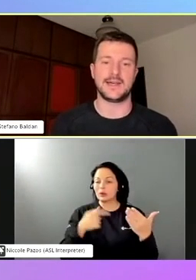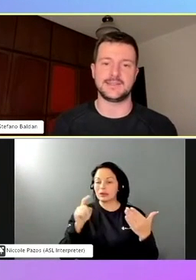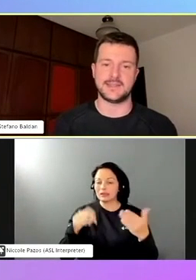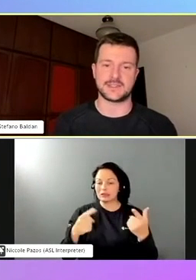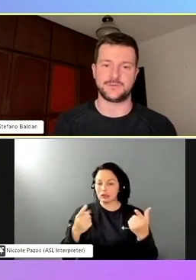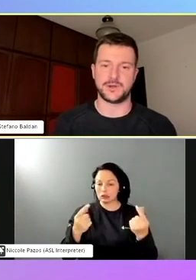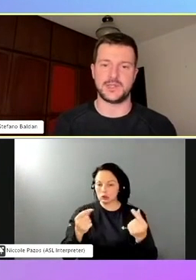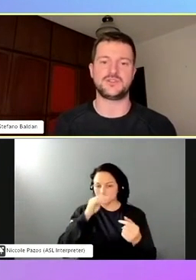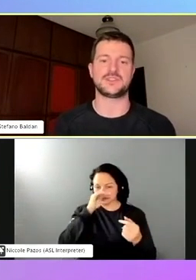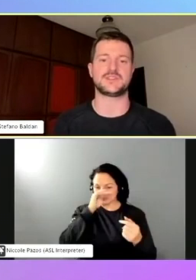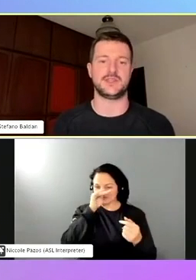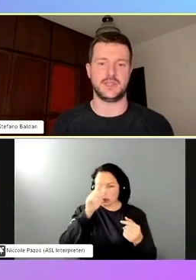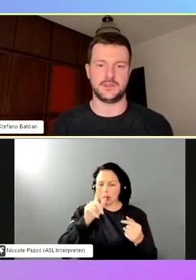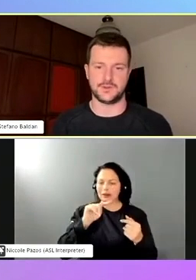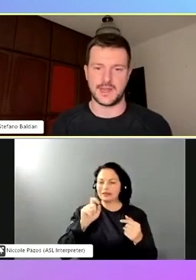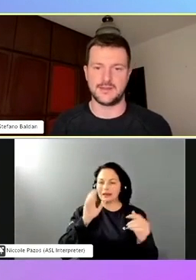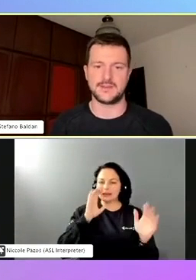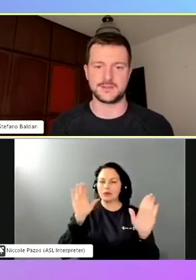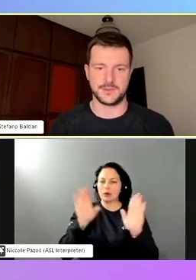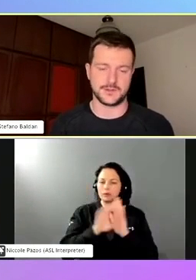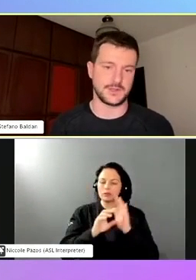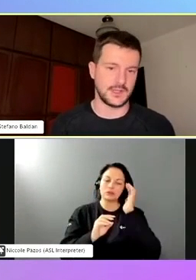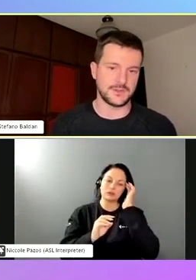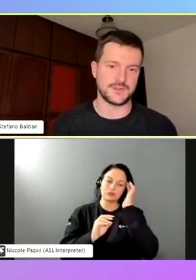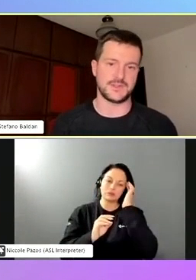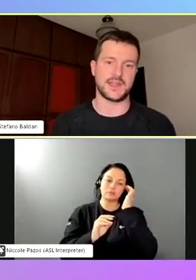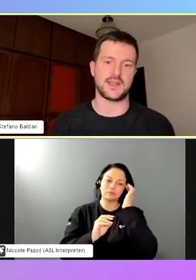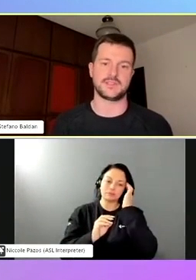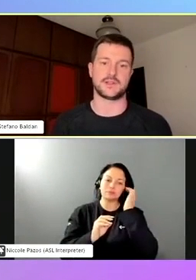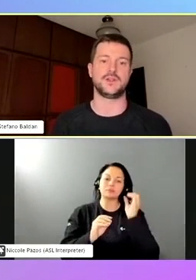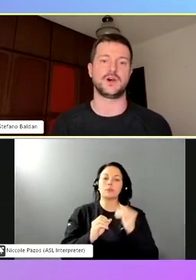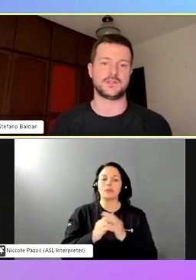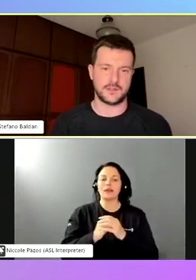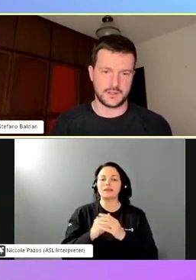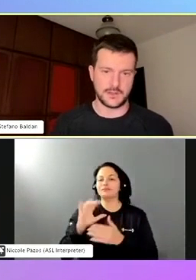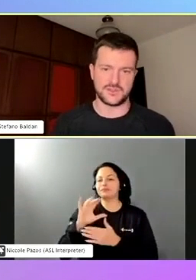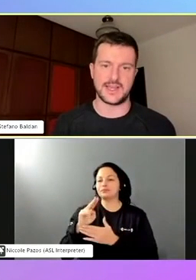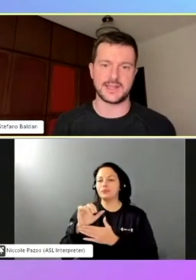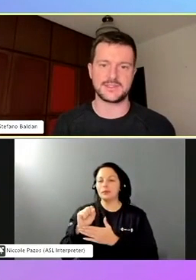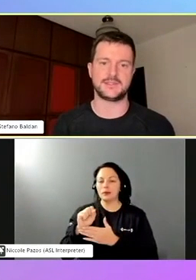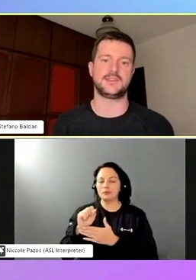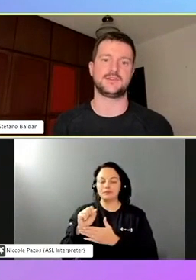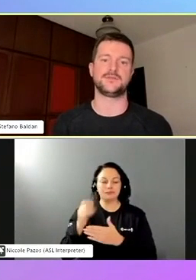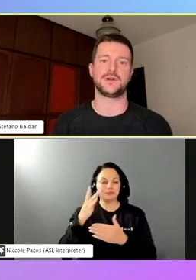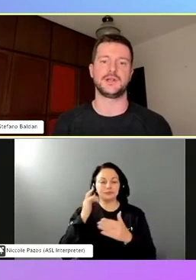to web page. The key difference is that like the miro board,